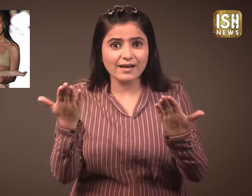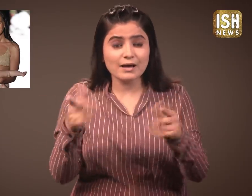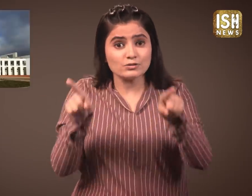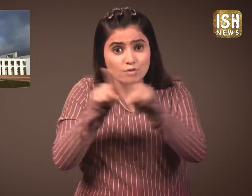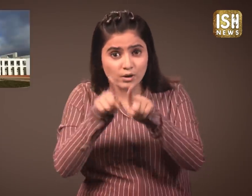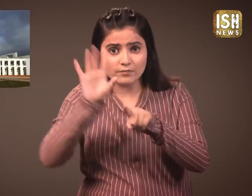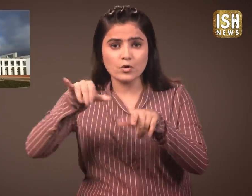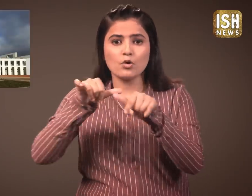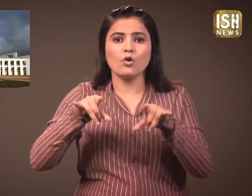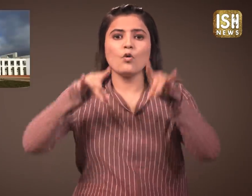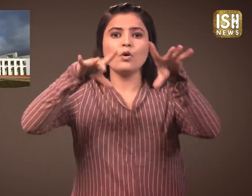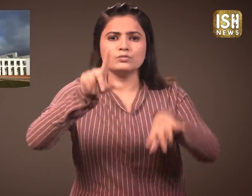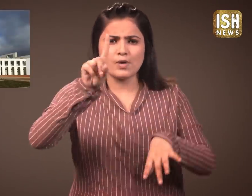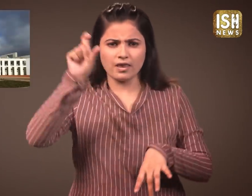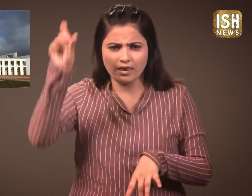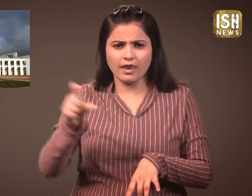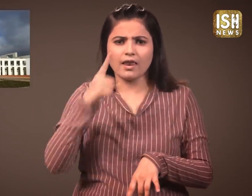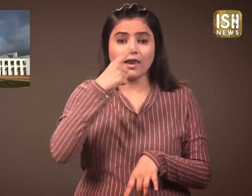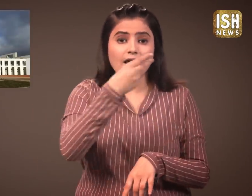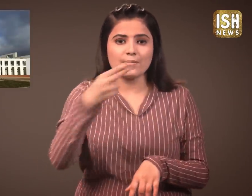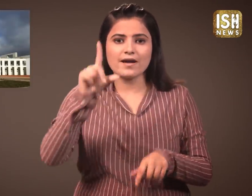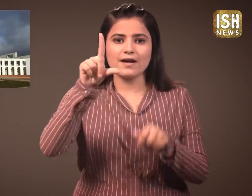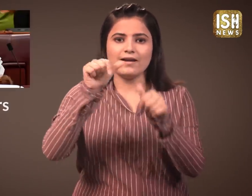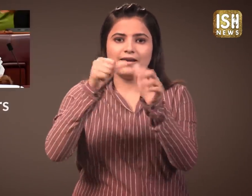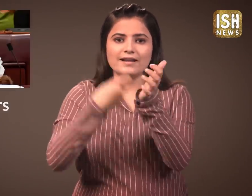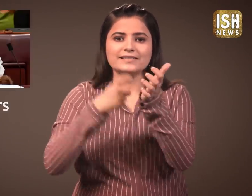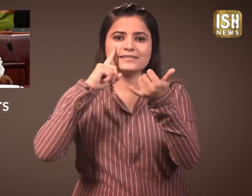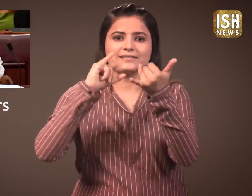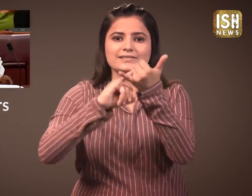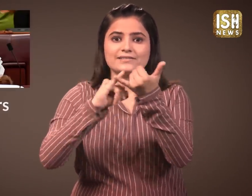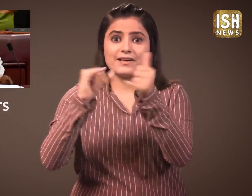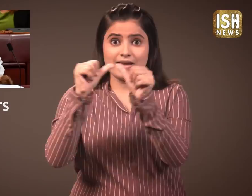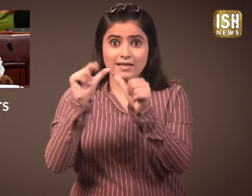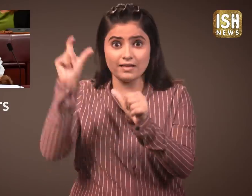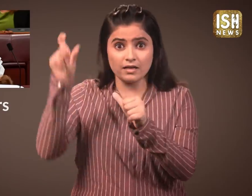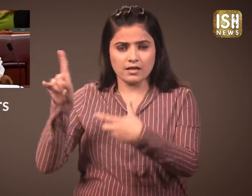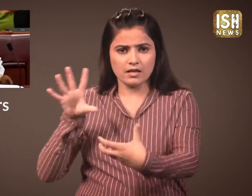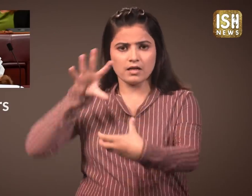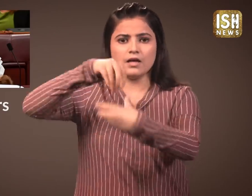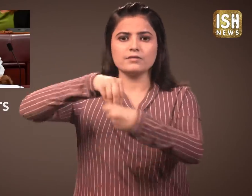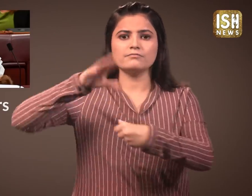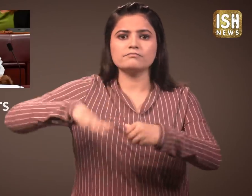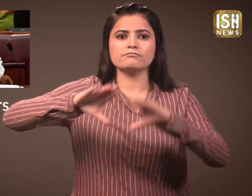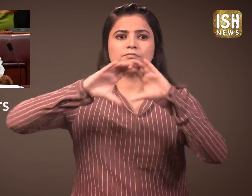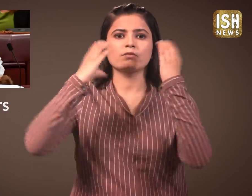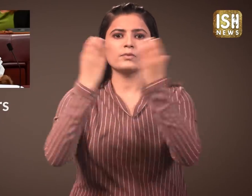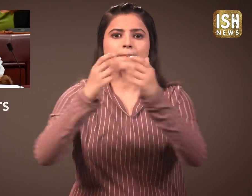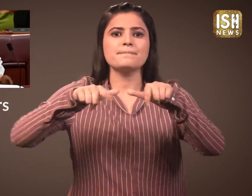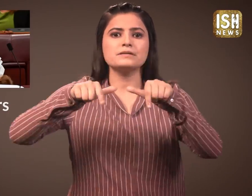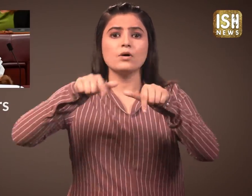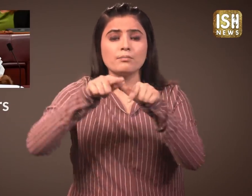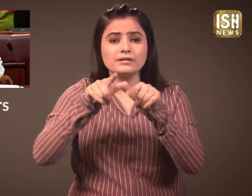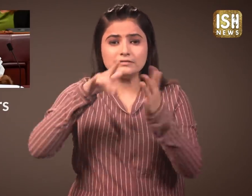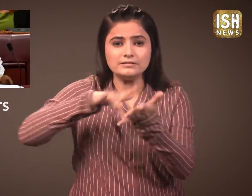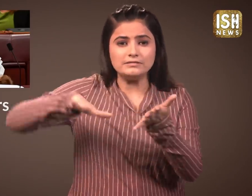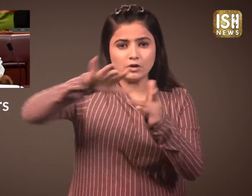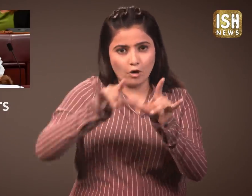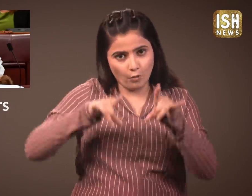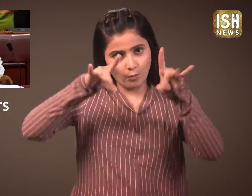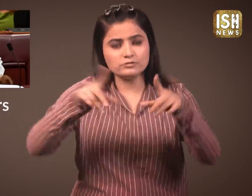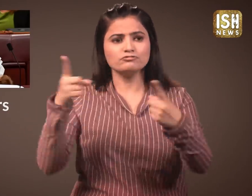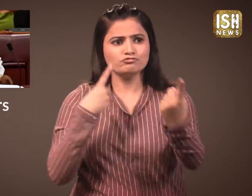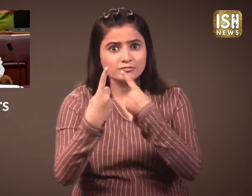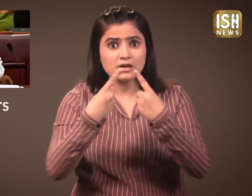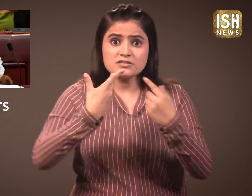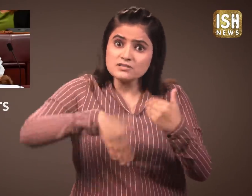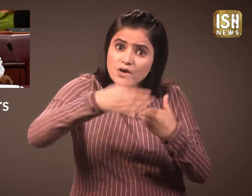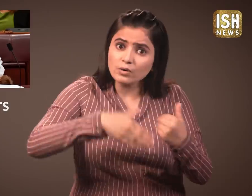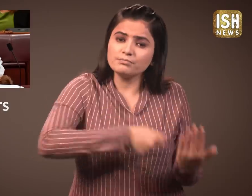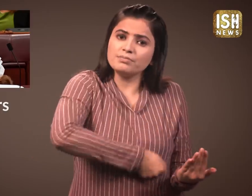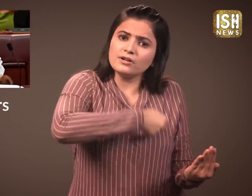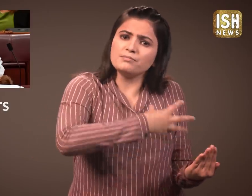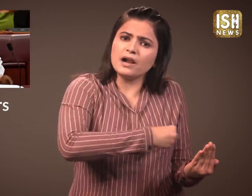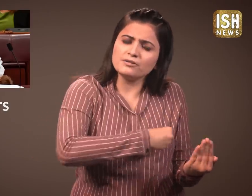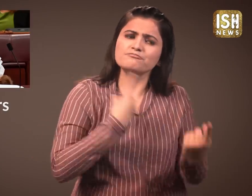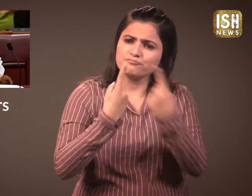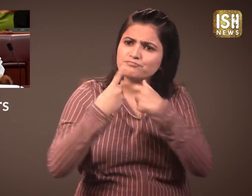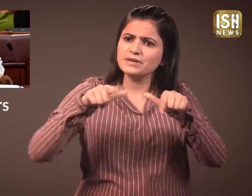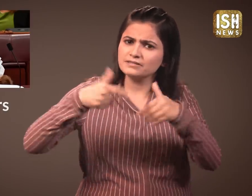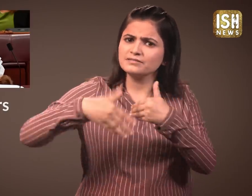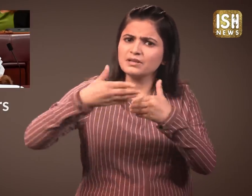Larissa Waters breastfed her baby at a meeting in the Australian Parliament.